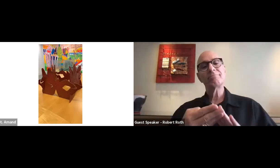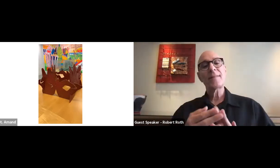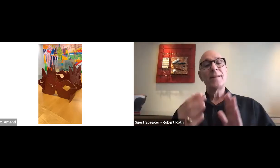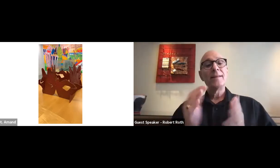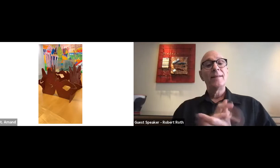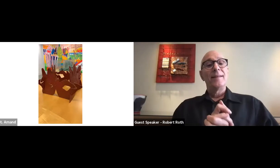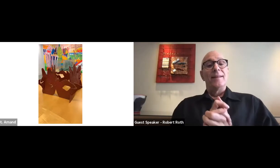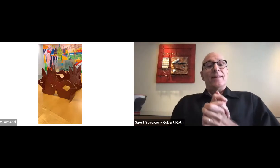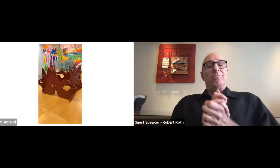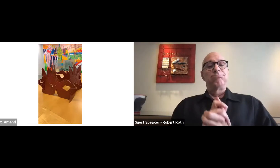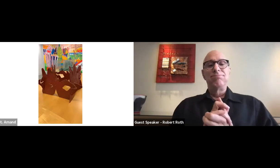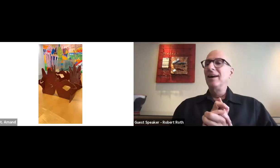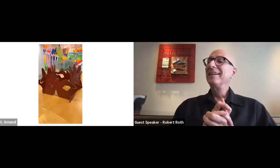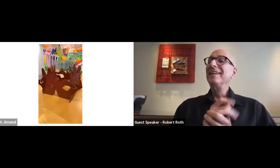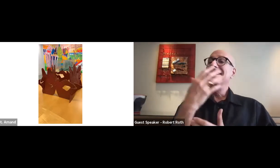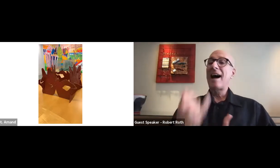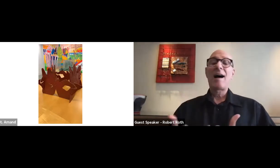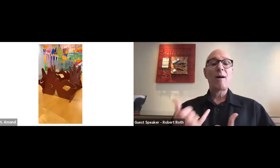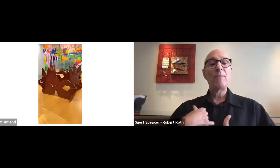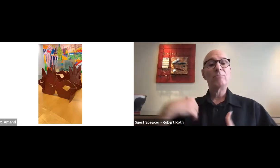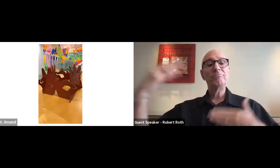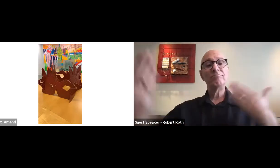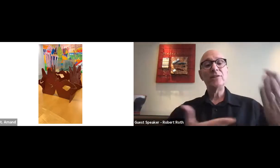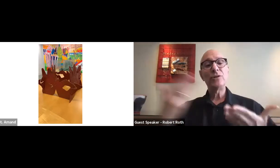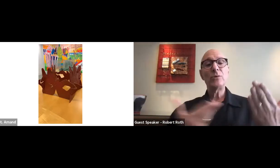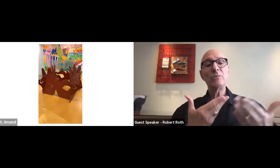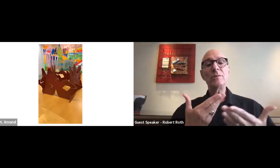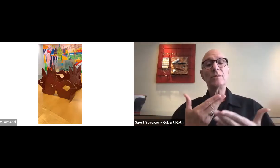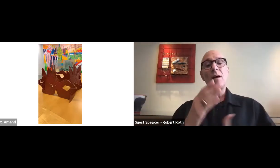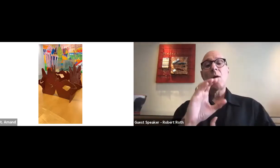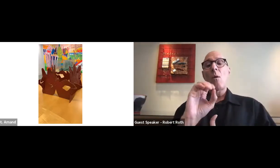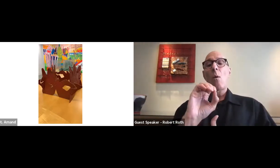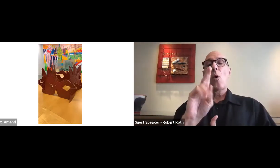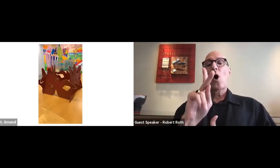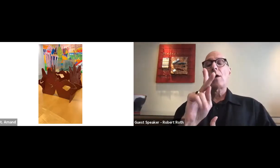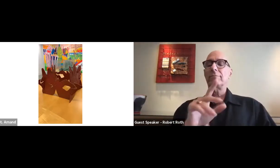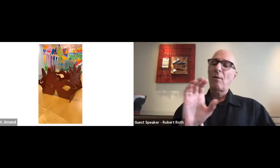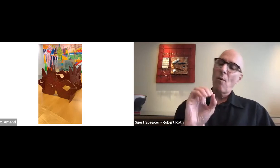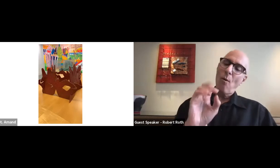and the Deaf community in general. And--whew!--